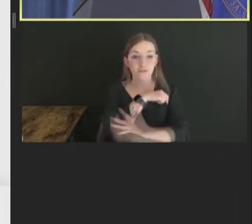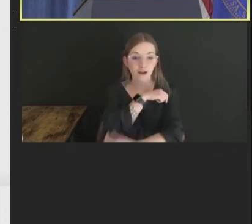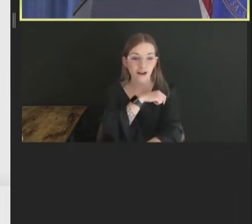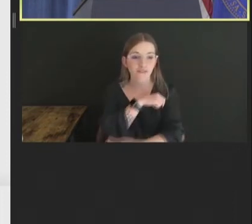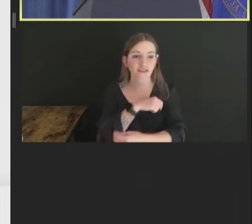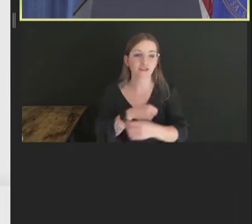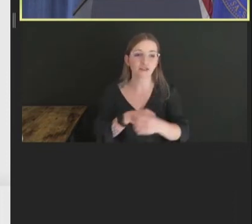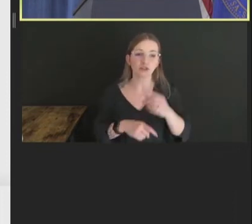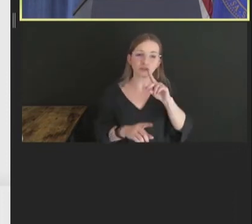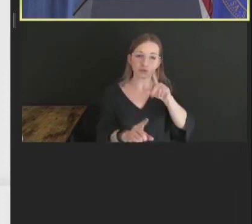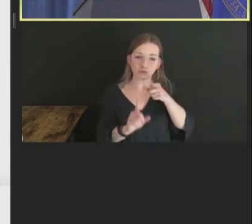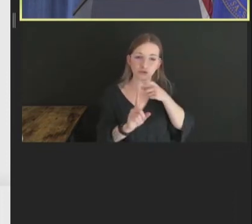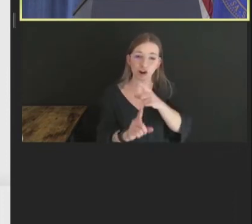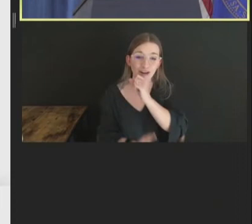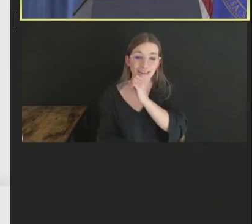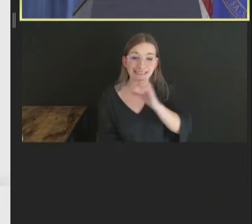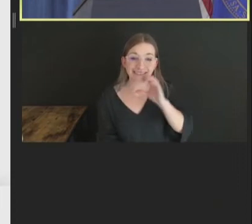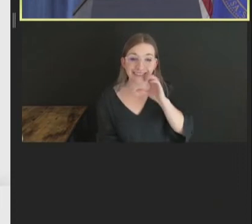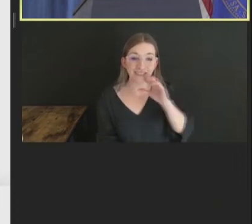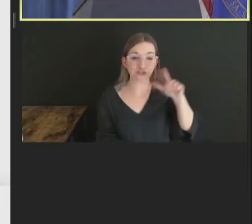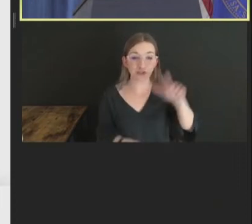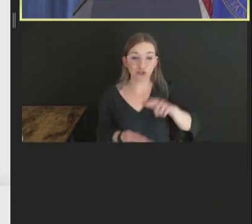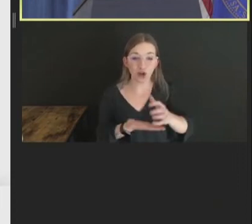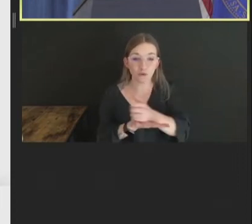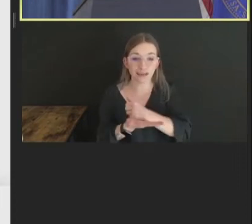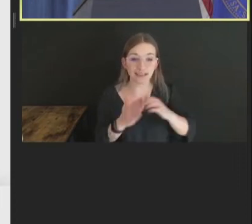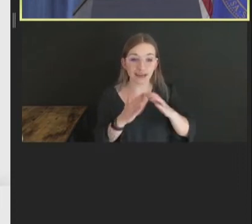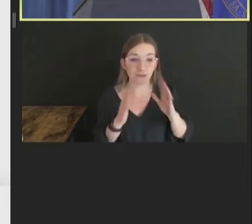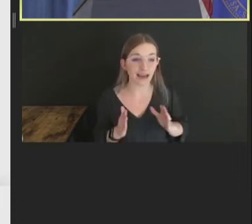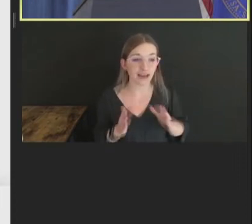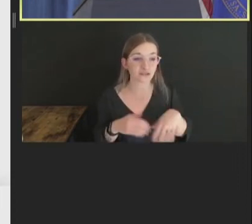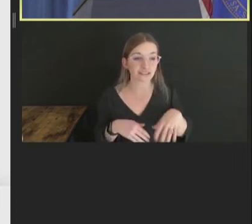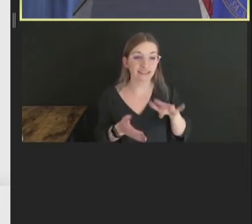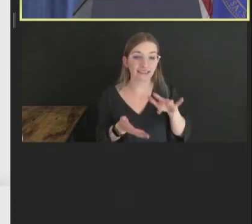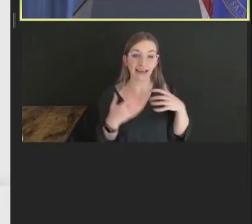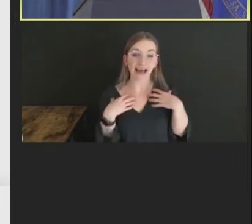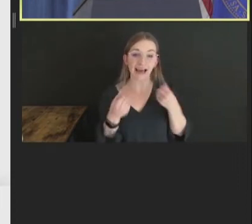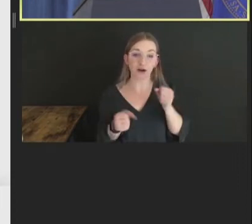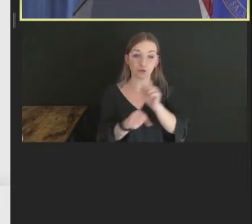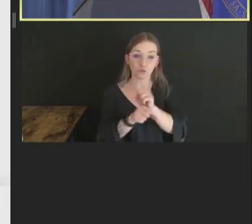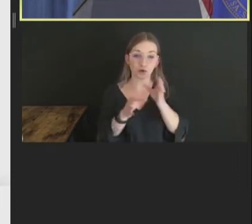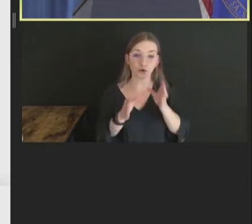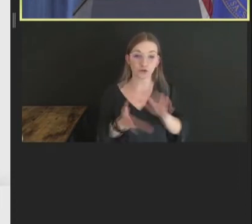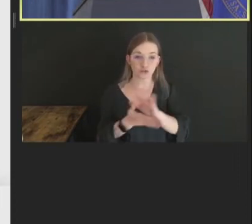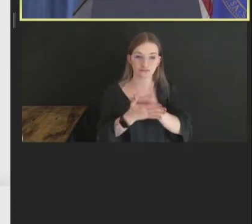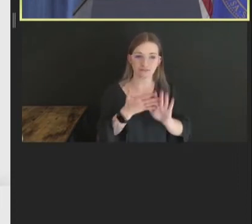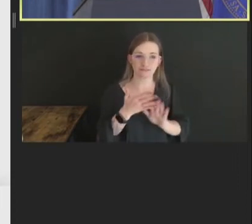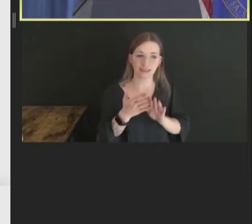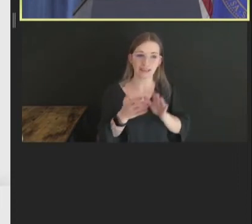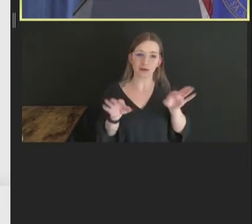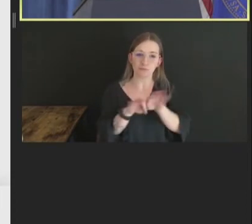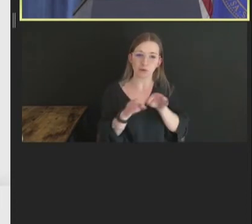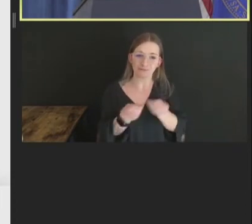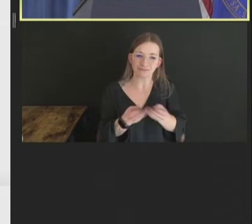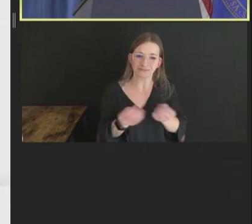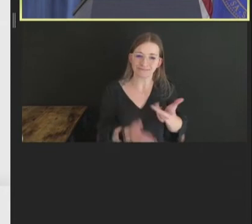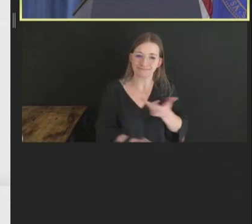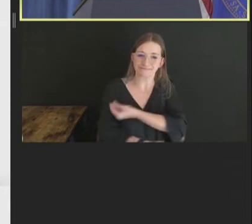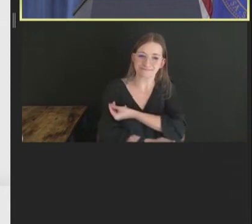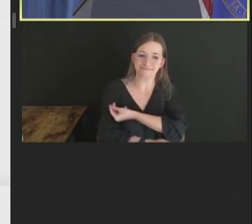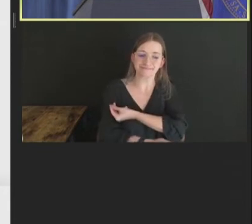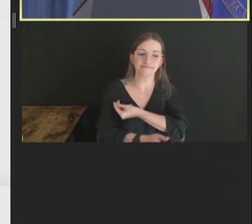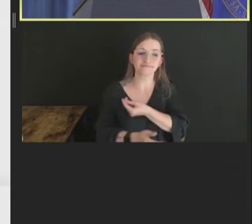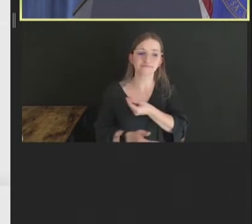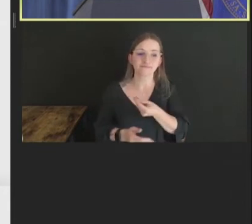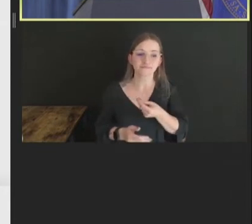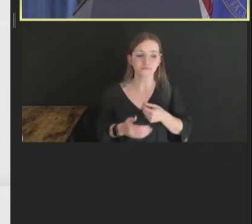seniors, low-income housing is key to penetrating and getting high vaccine rates. And I just want